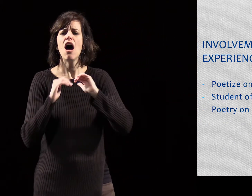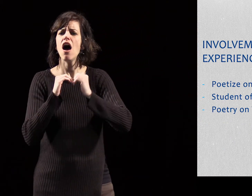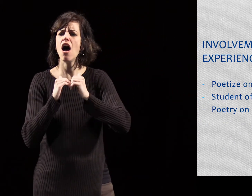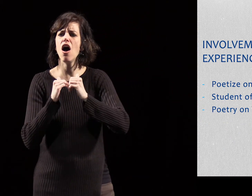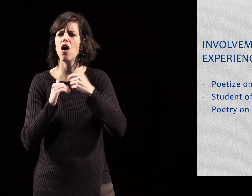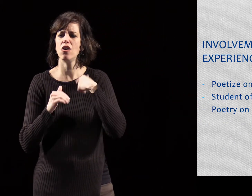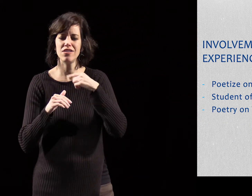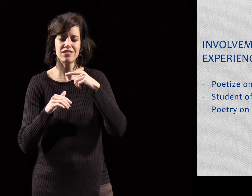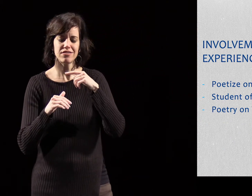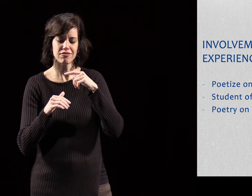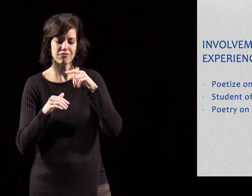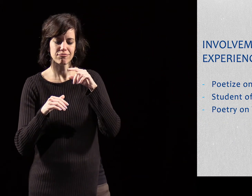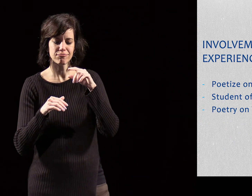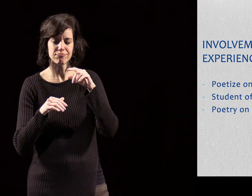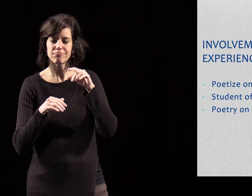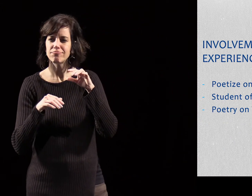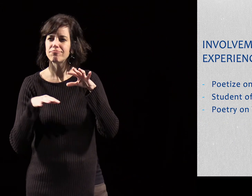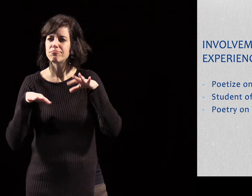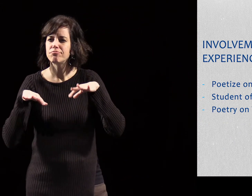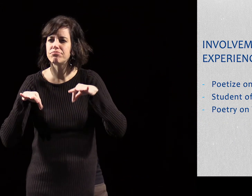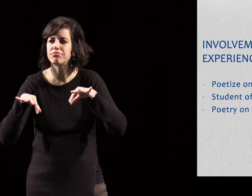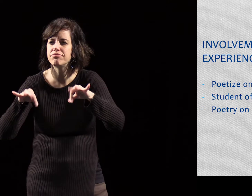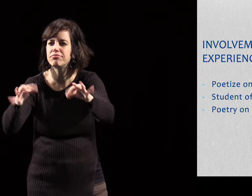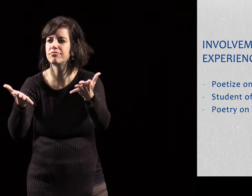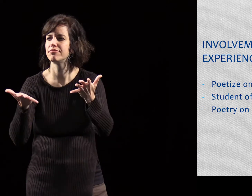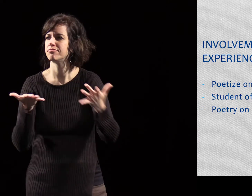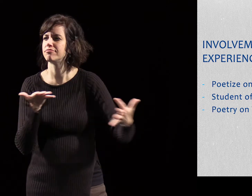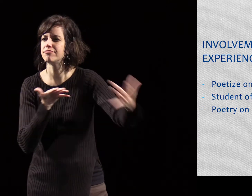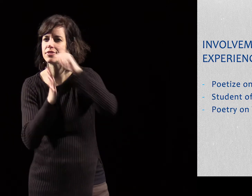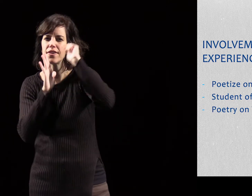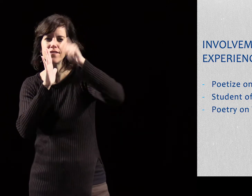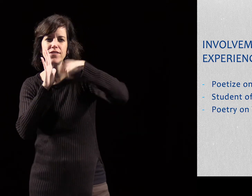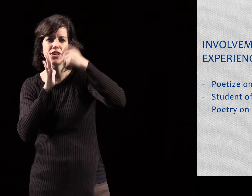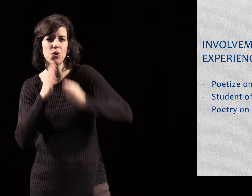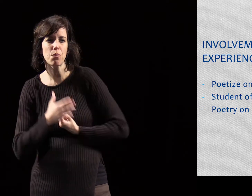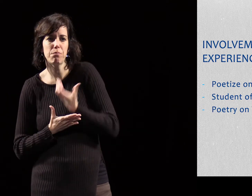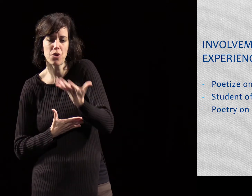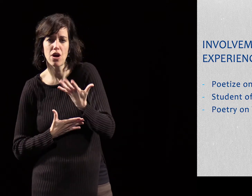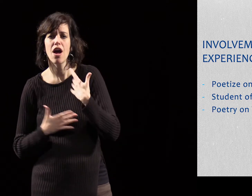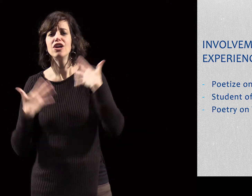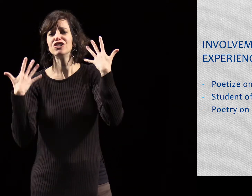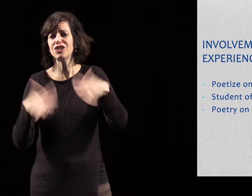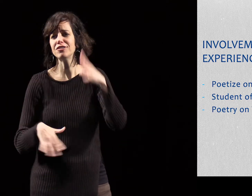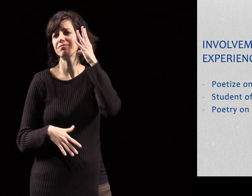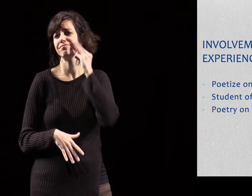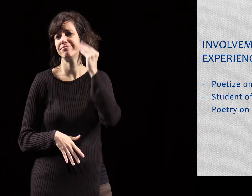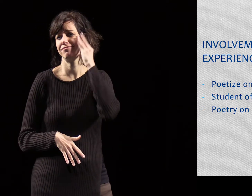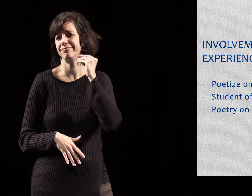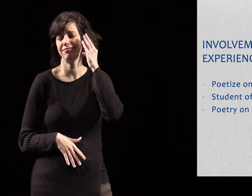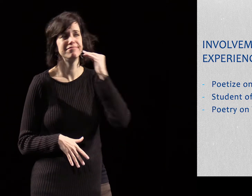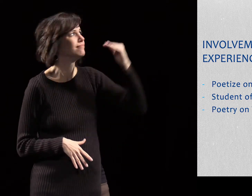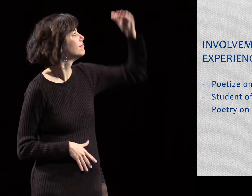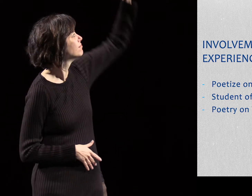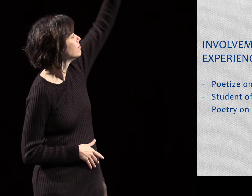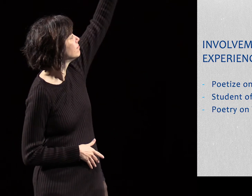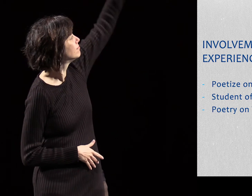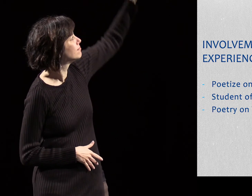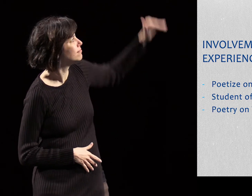Now, you may be wondering how I gathered my inspirations and videos and my experience.